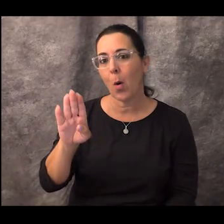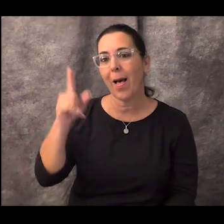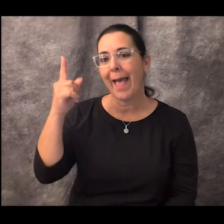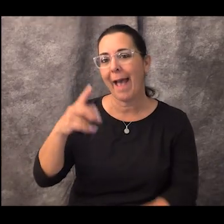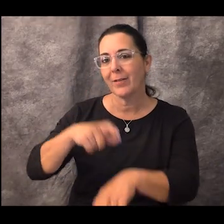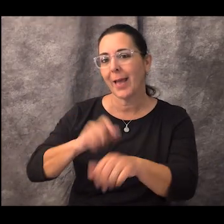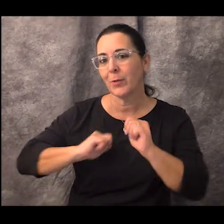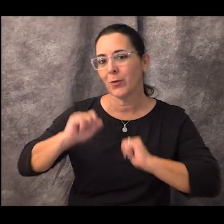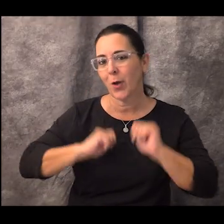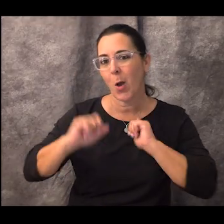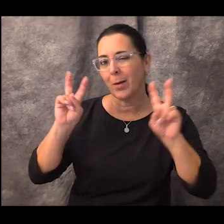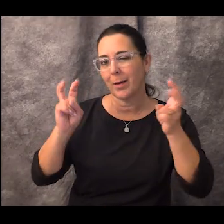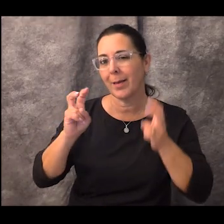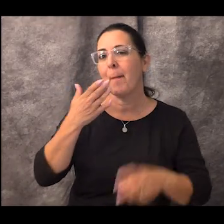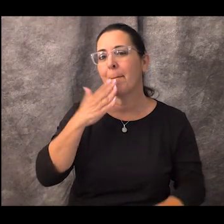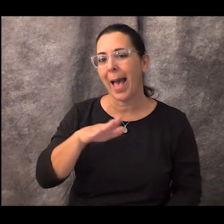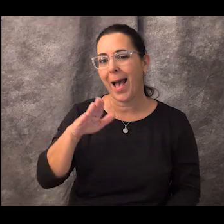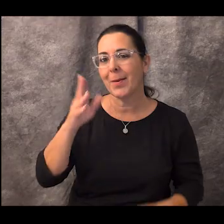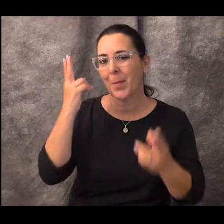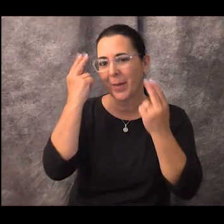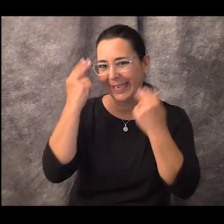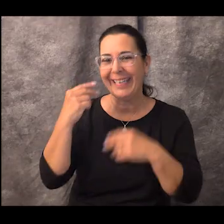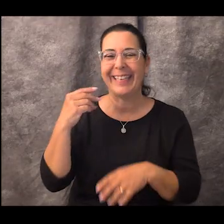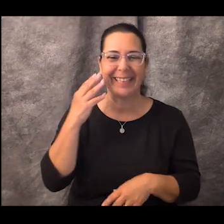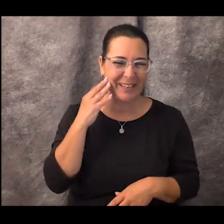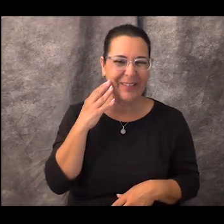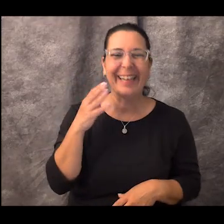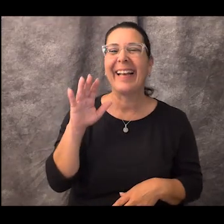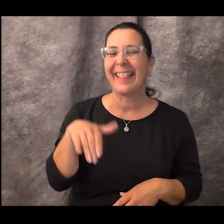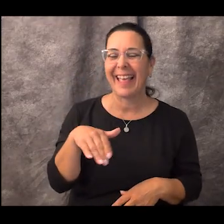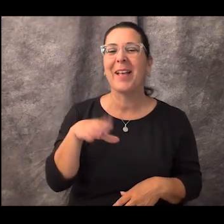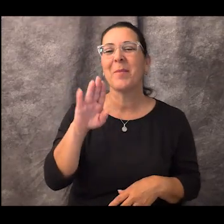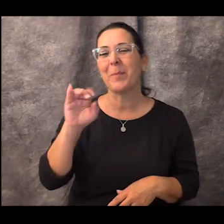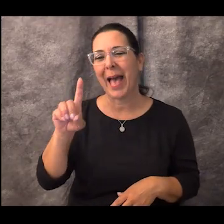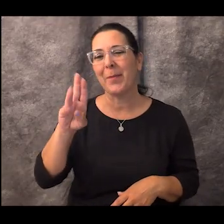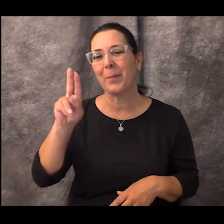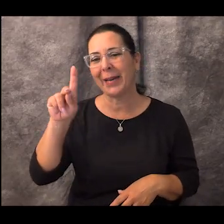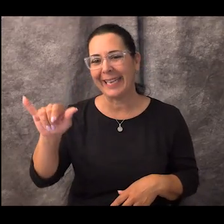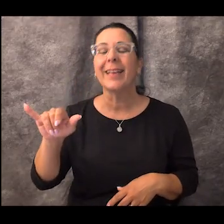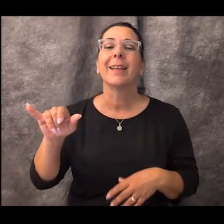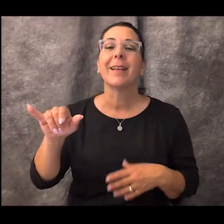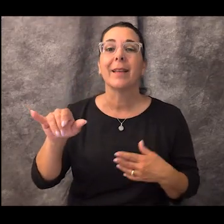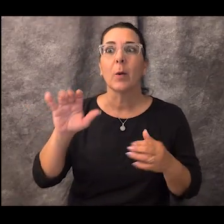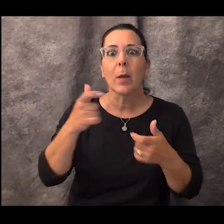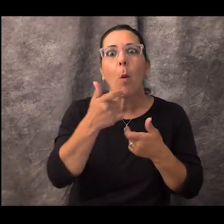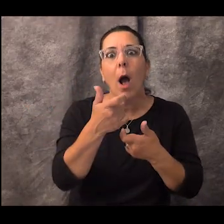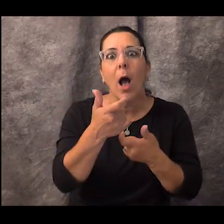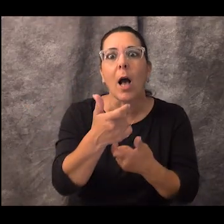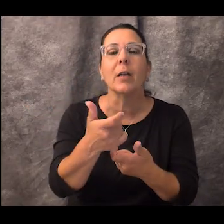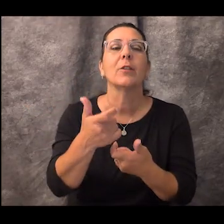this is like there are still regular viewings in our family of the Halftime Show. Including my amazing niece, Gracie